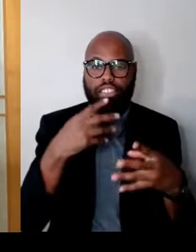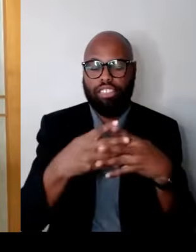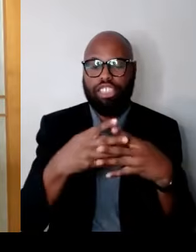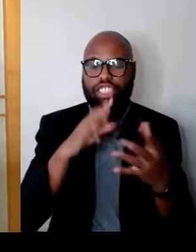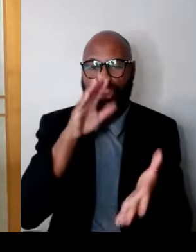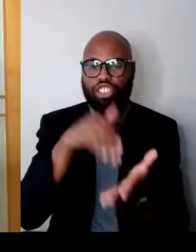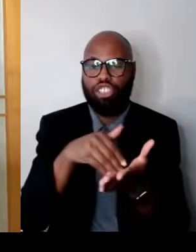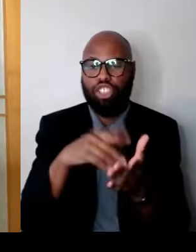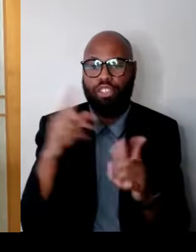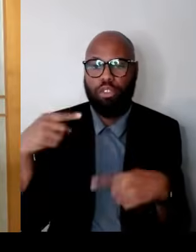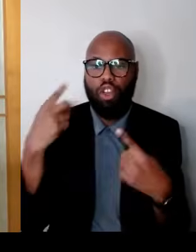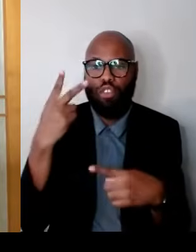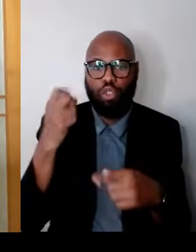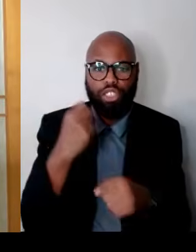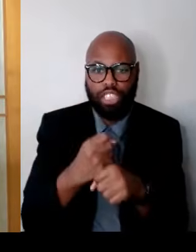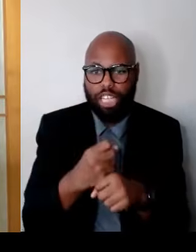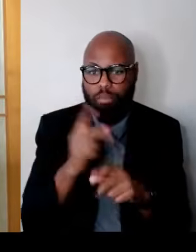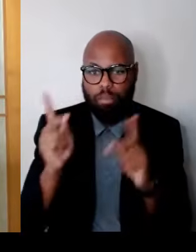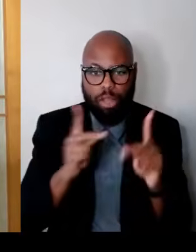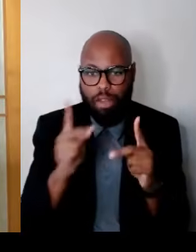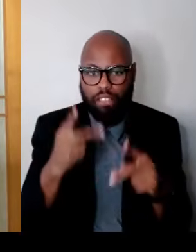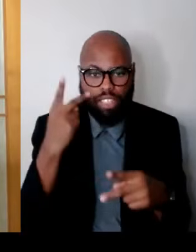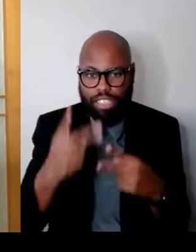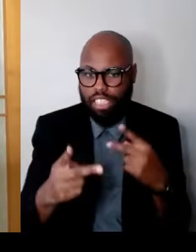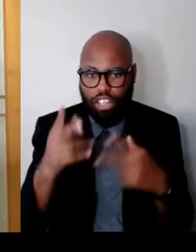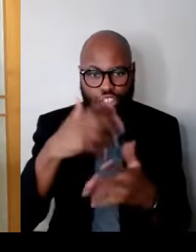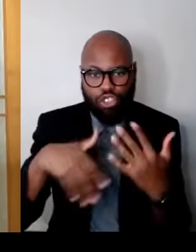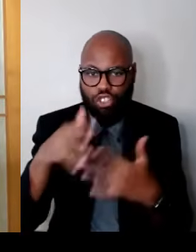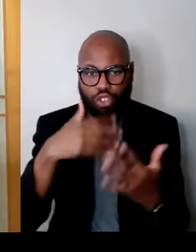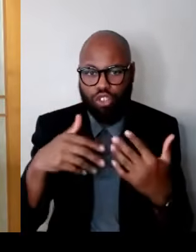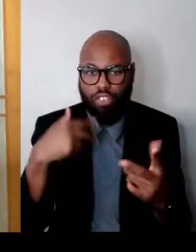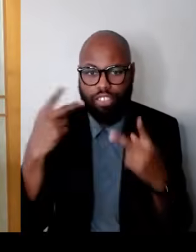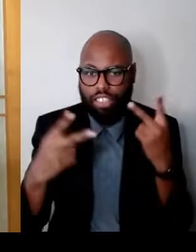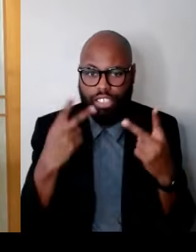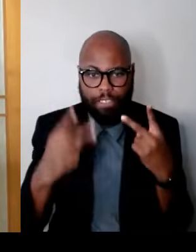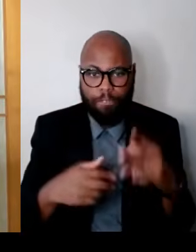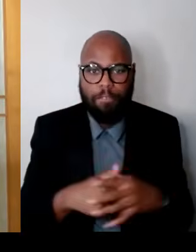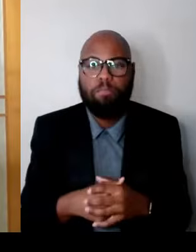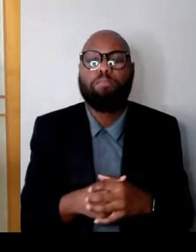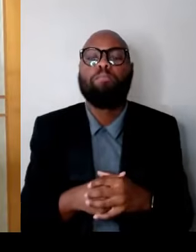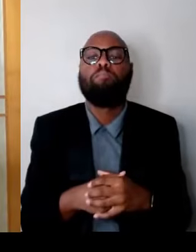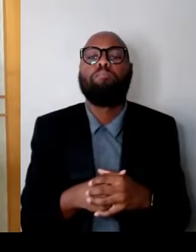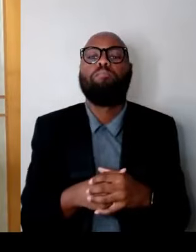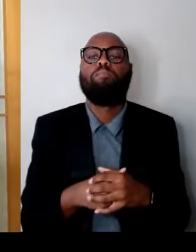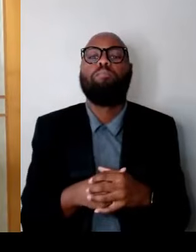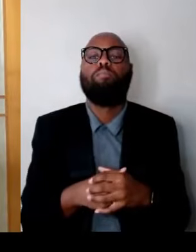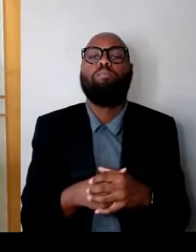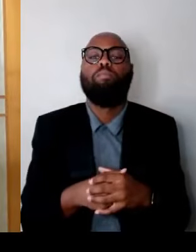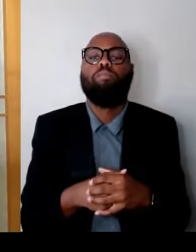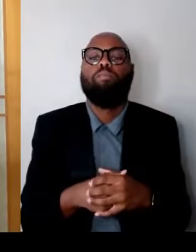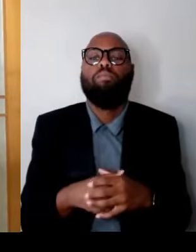that people have not received a social visit. And we go on television, we go on radio,